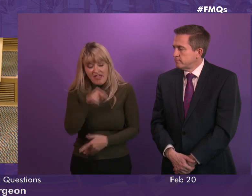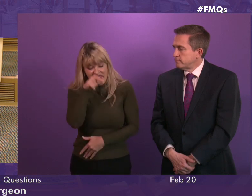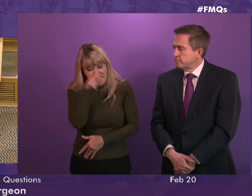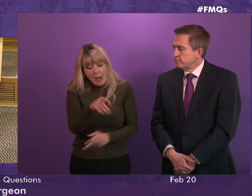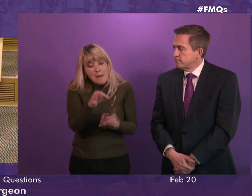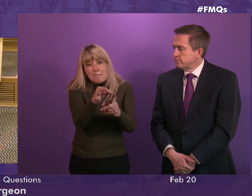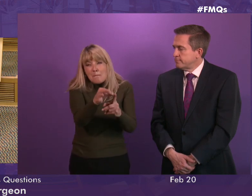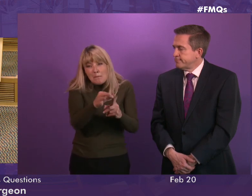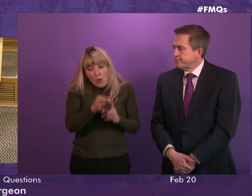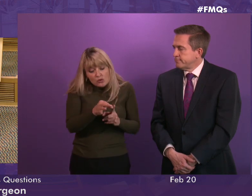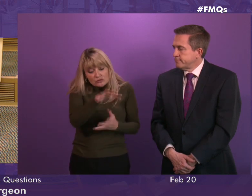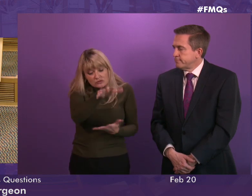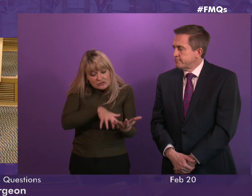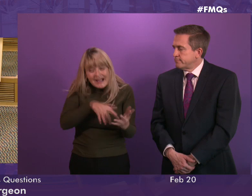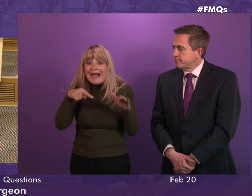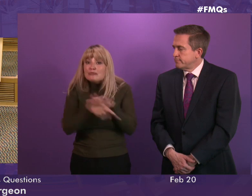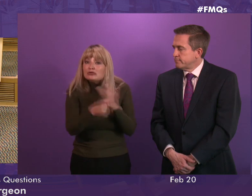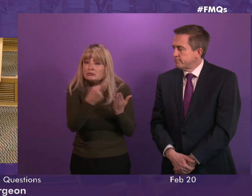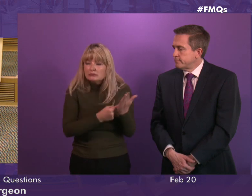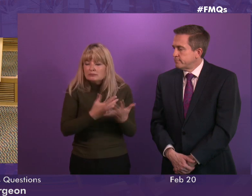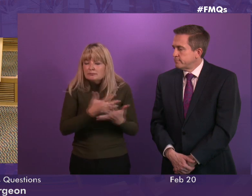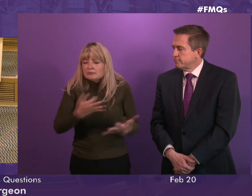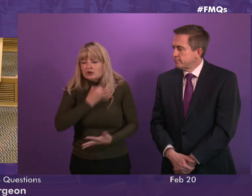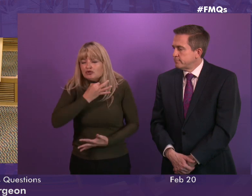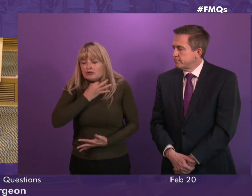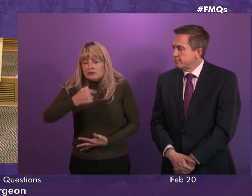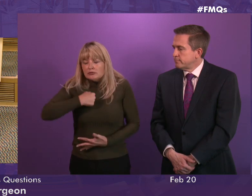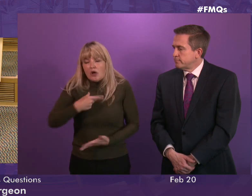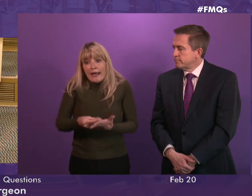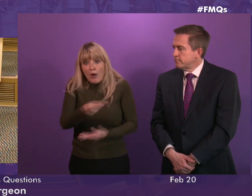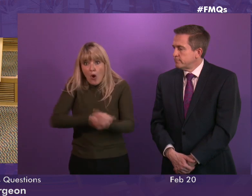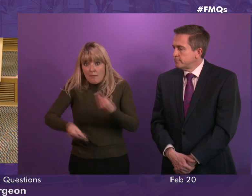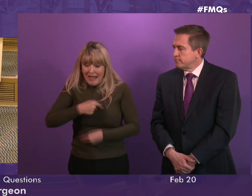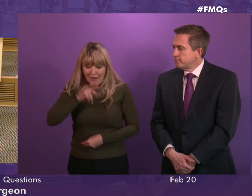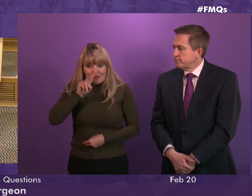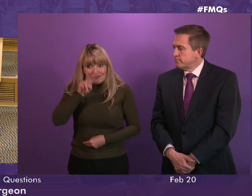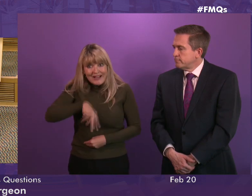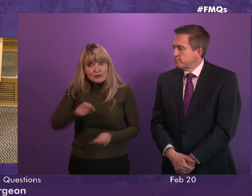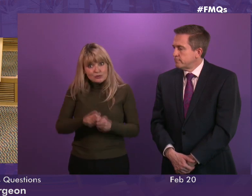economic prosperity that we face. I read in the newspapers this morning that the Scottish